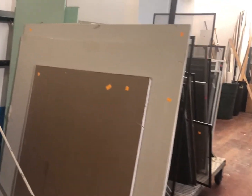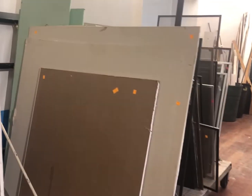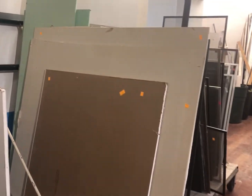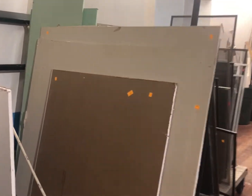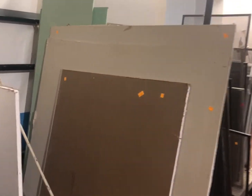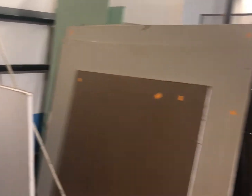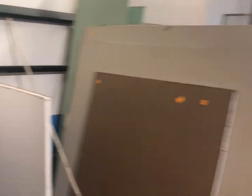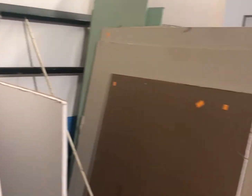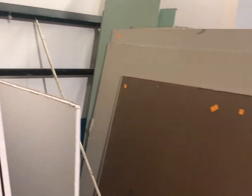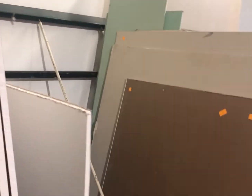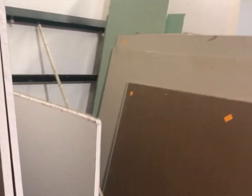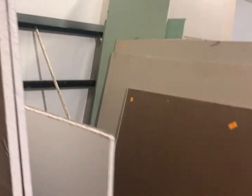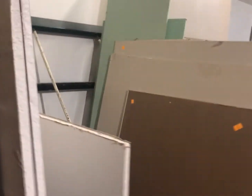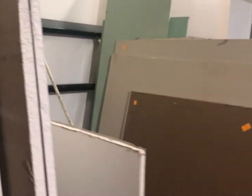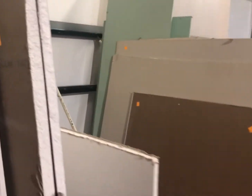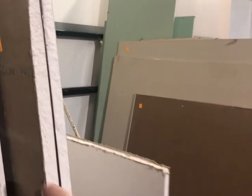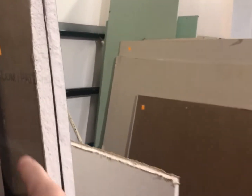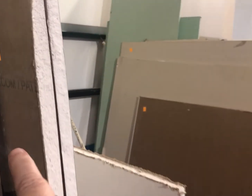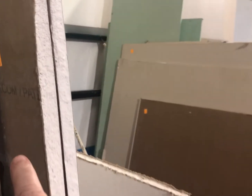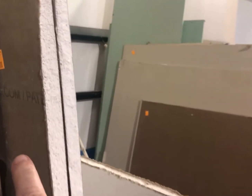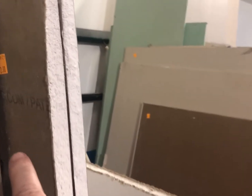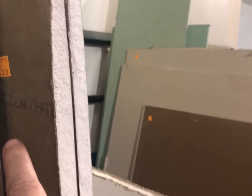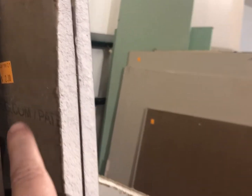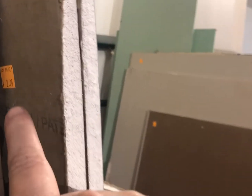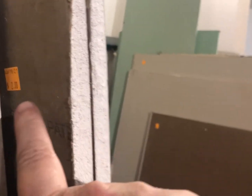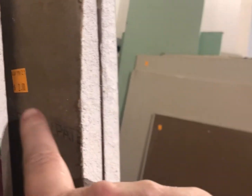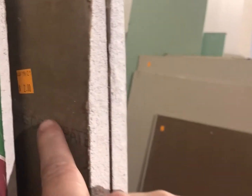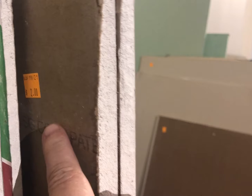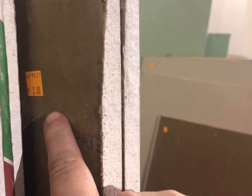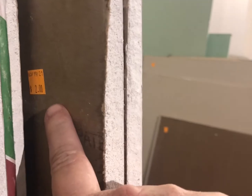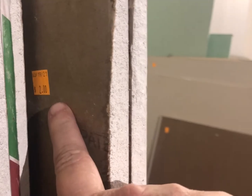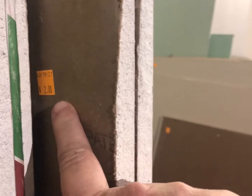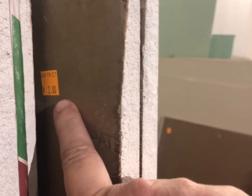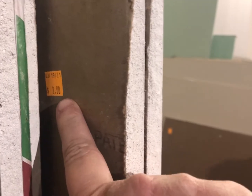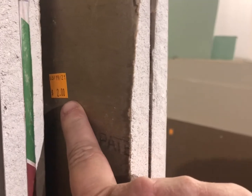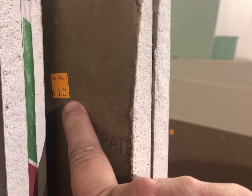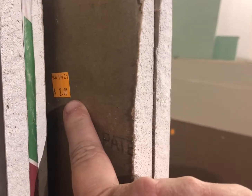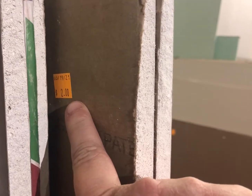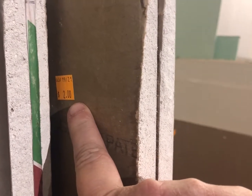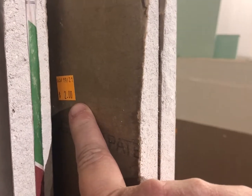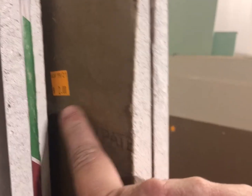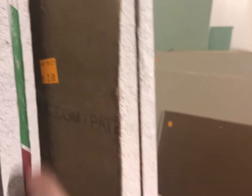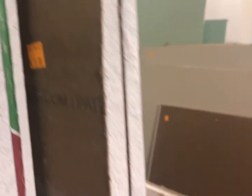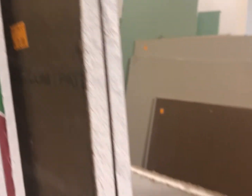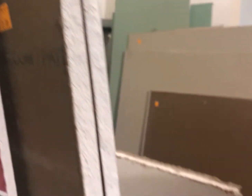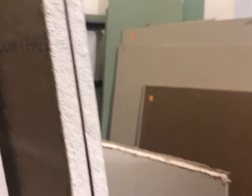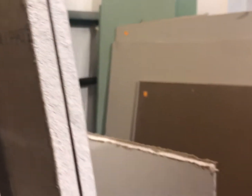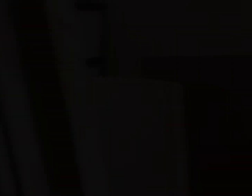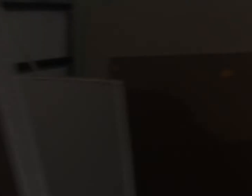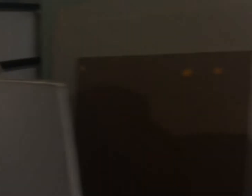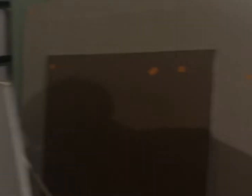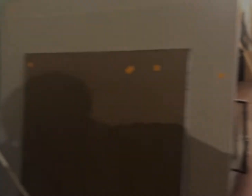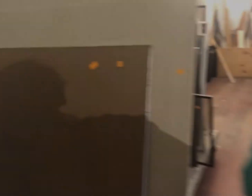Over here is some drywall. This piece is $2.